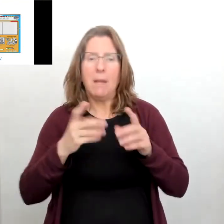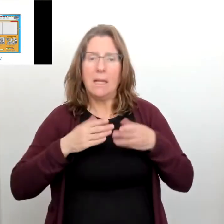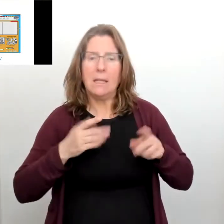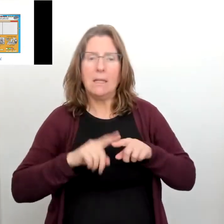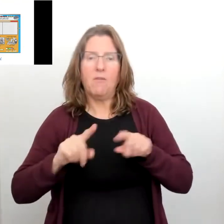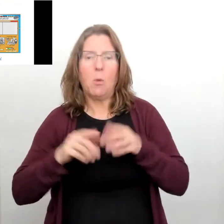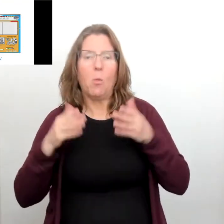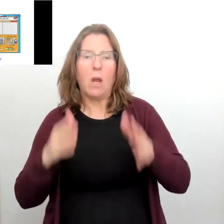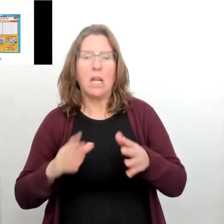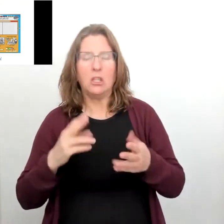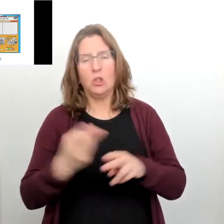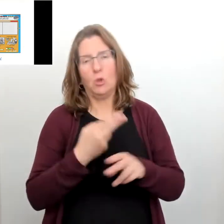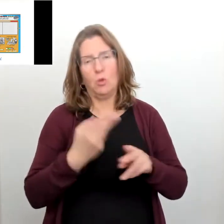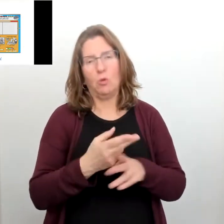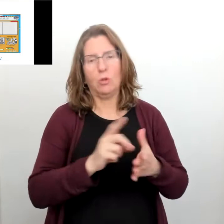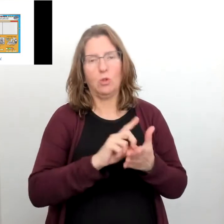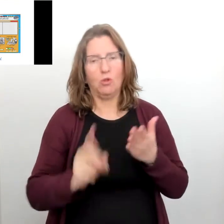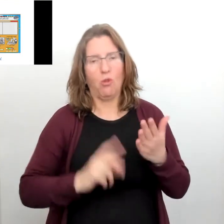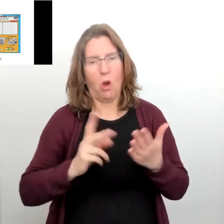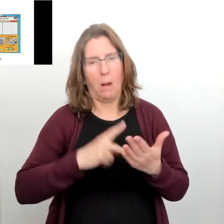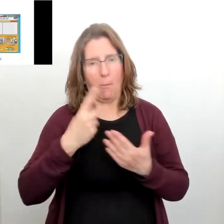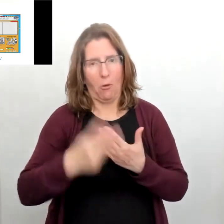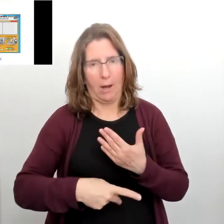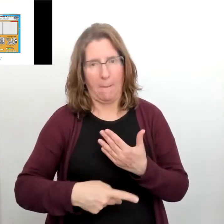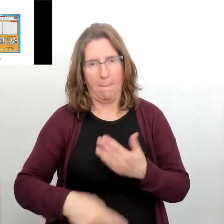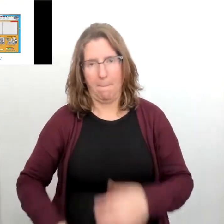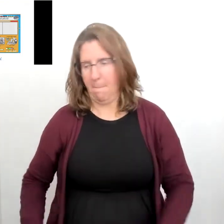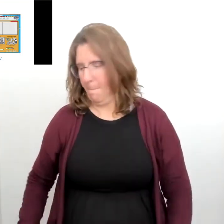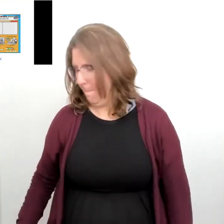There are many creative ways you can use drawing programs.